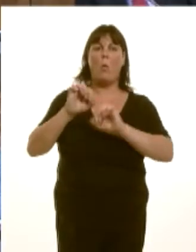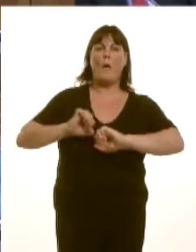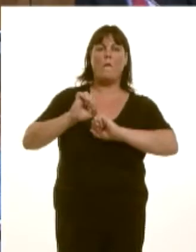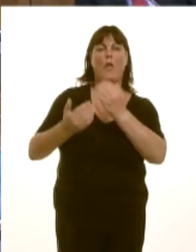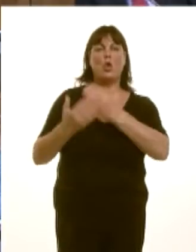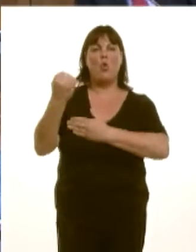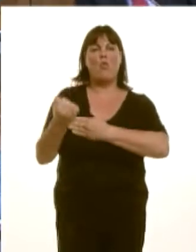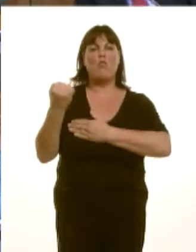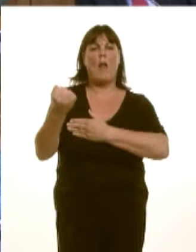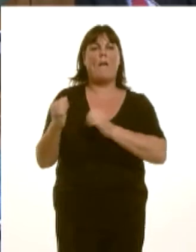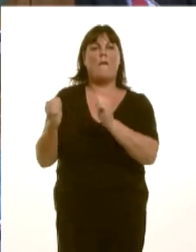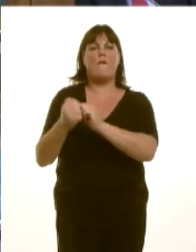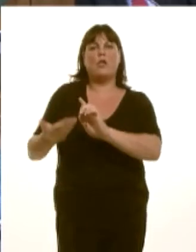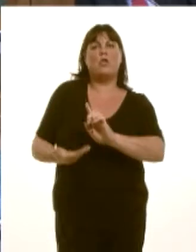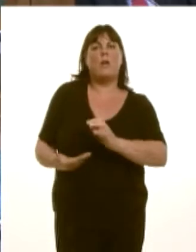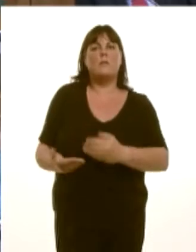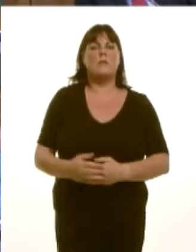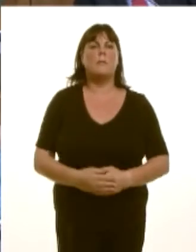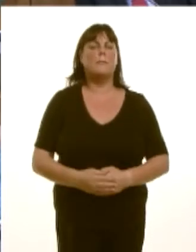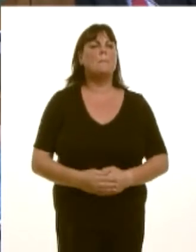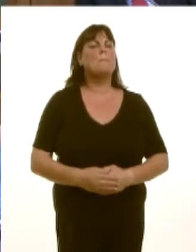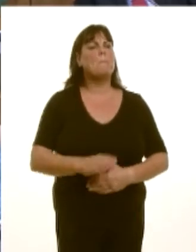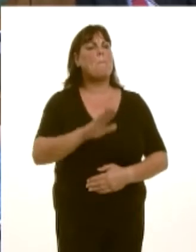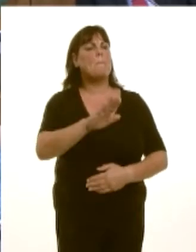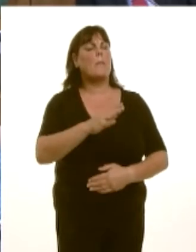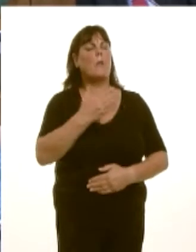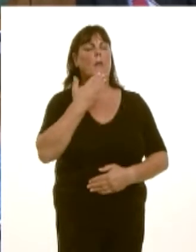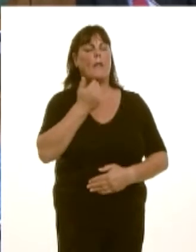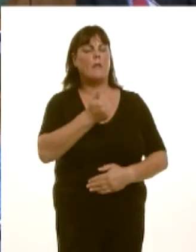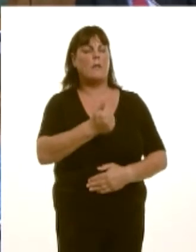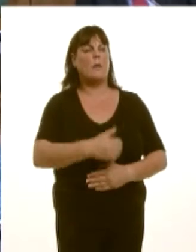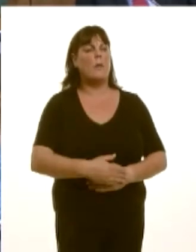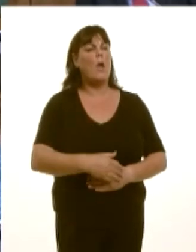Christine Chapman: Over recent months, I have continued to be contacted by constituents